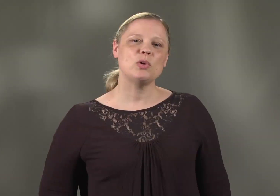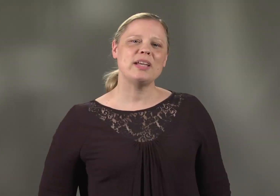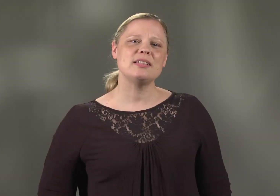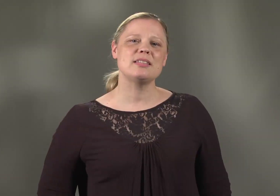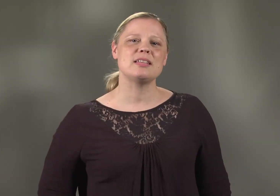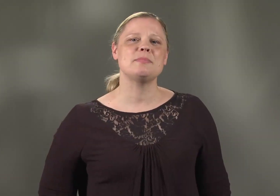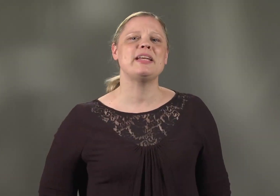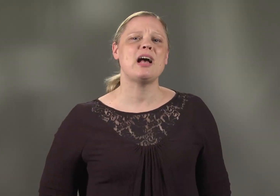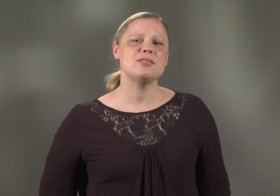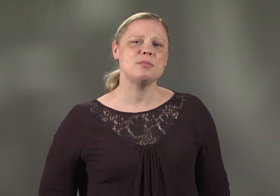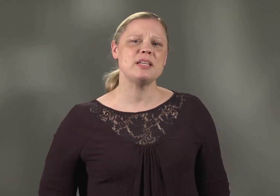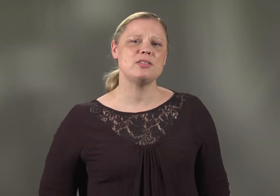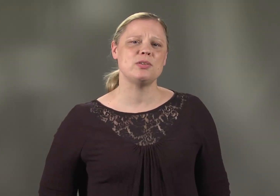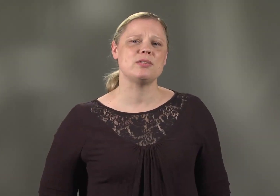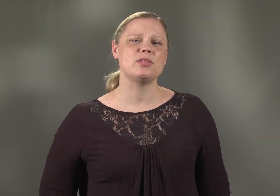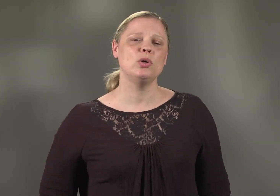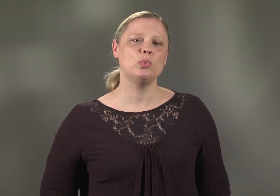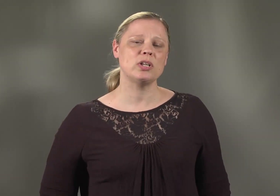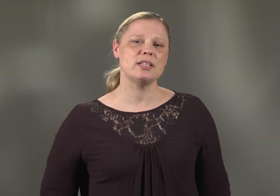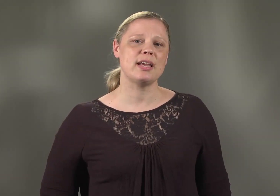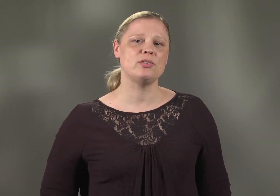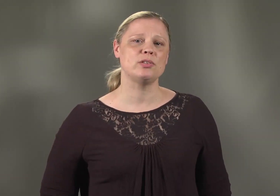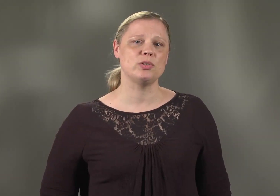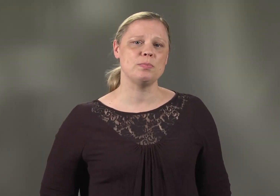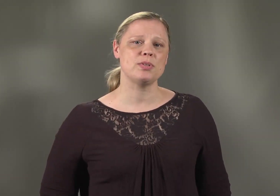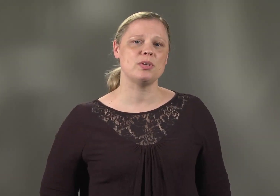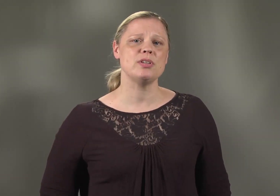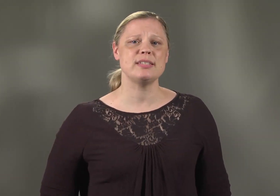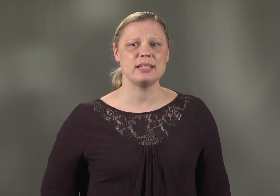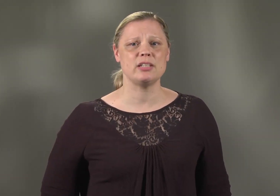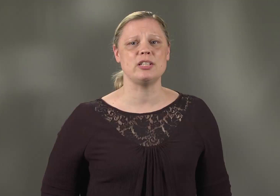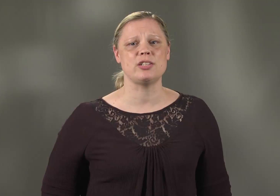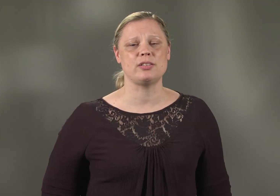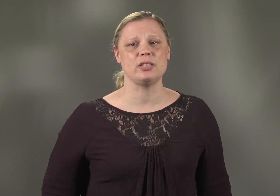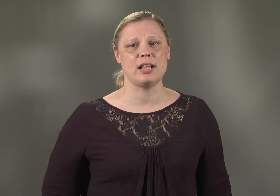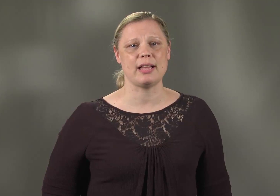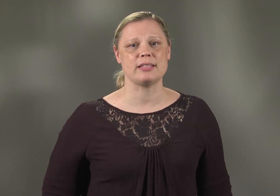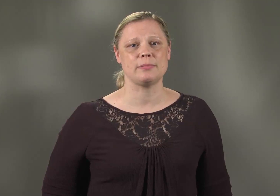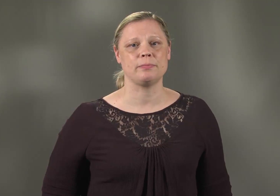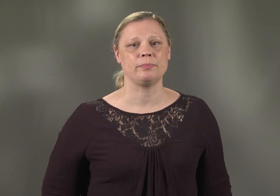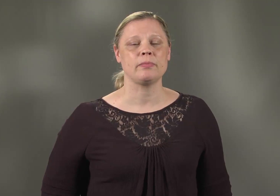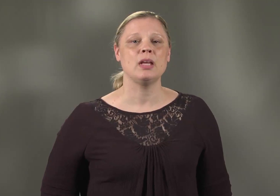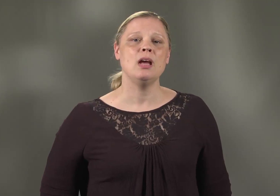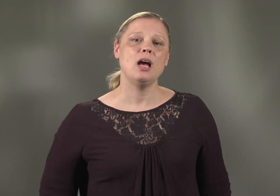Acquaintances might also be students who work together in groups or sit near each other in class.